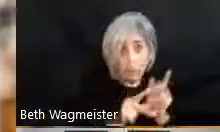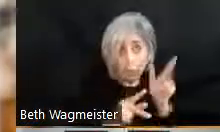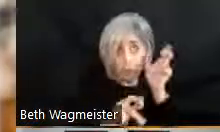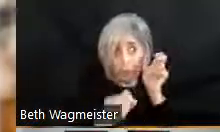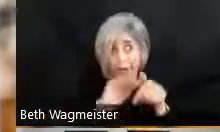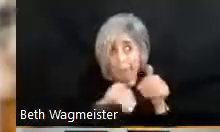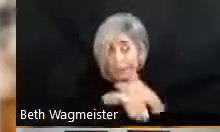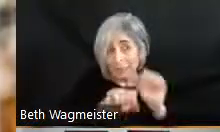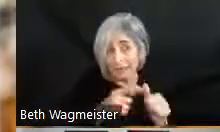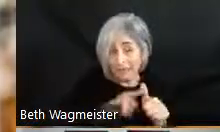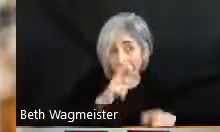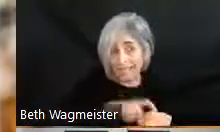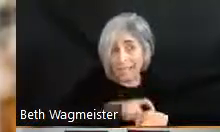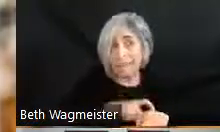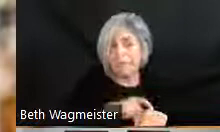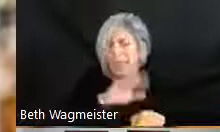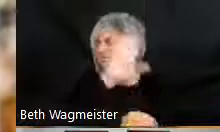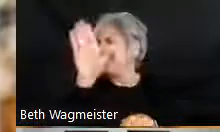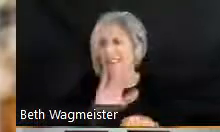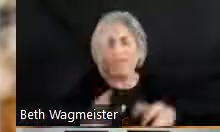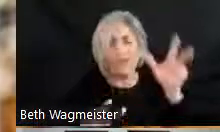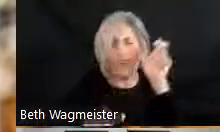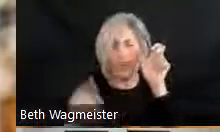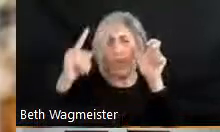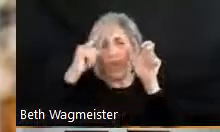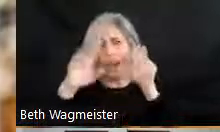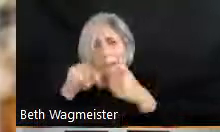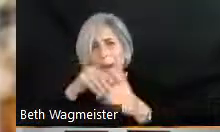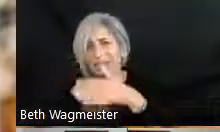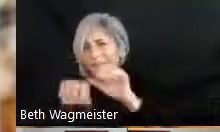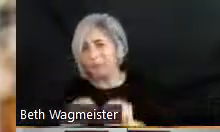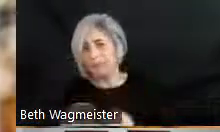about accessibility for the first time have never heard or thought about it before. That's